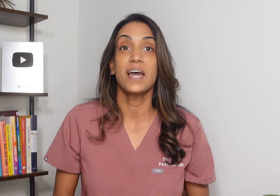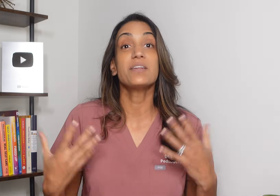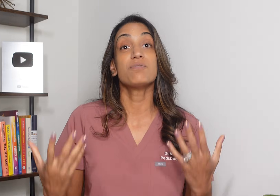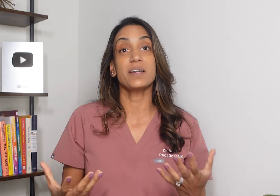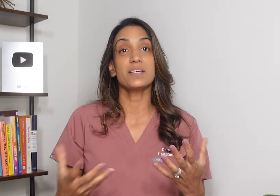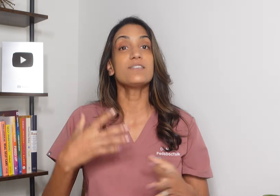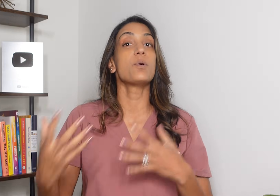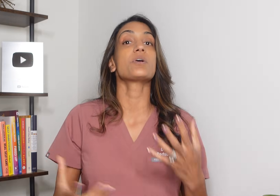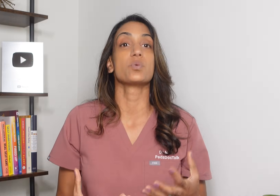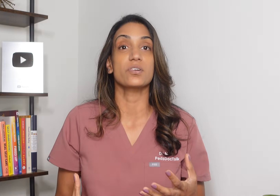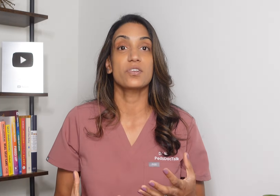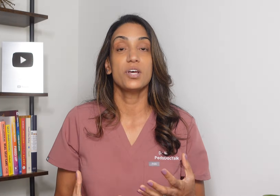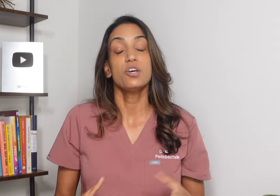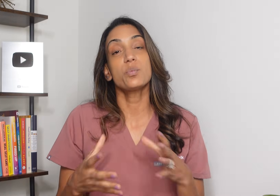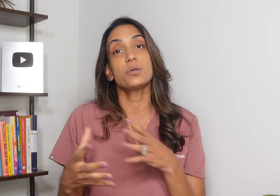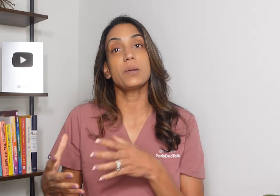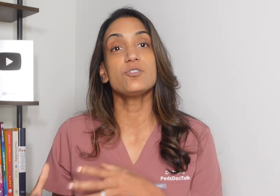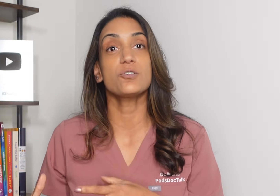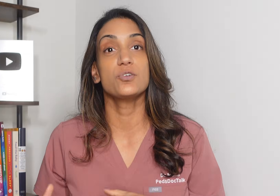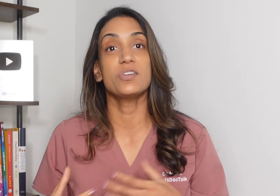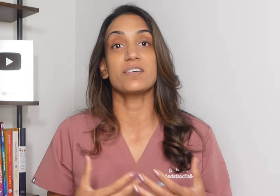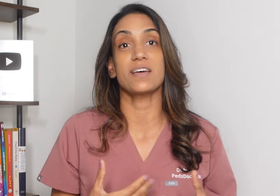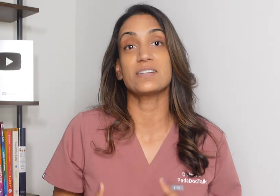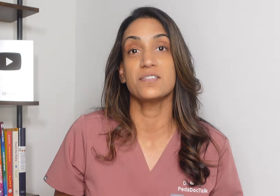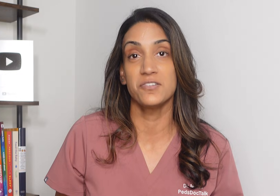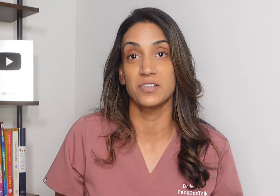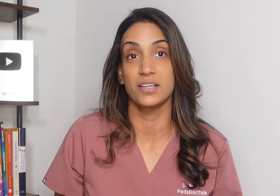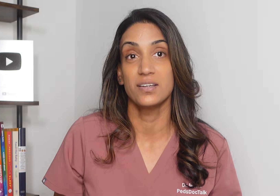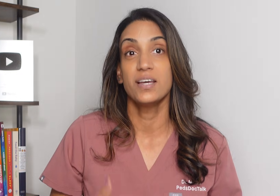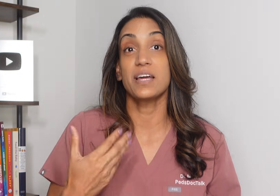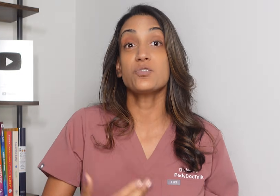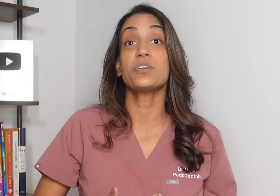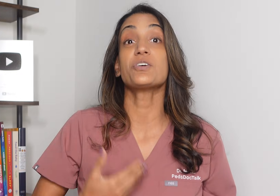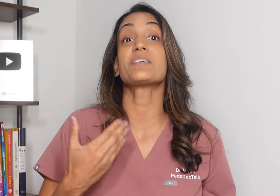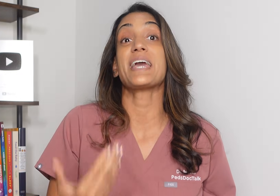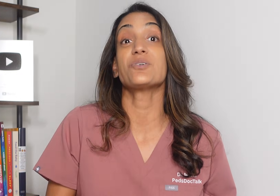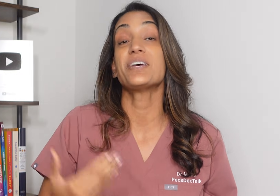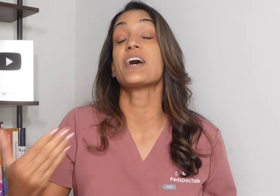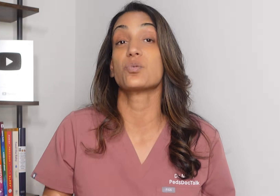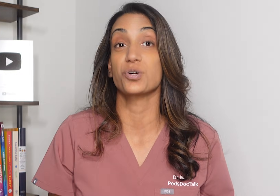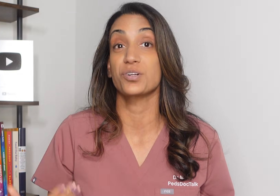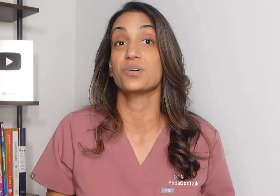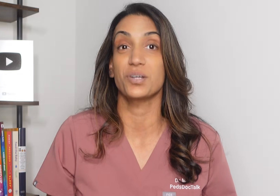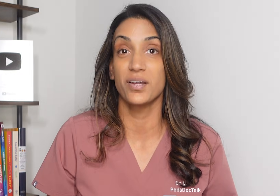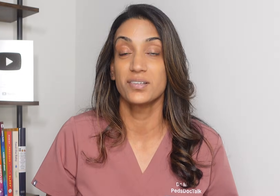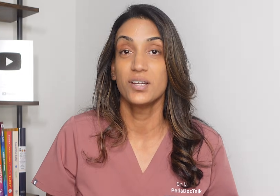And then finally spoken words. So when your baby starts using a sign consistently, that is going to count as a word early on.